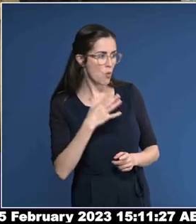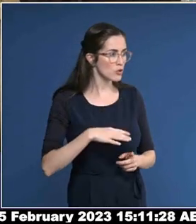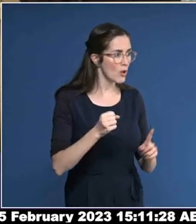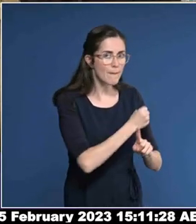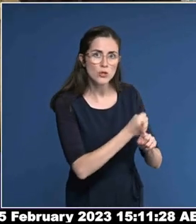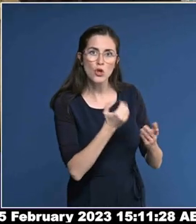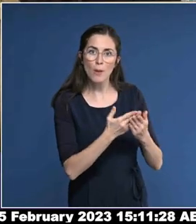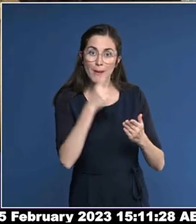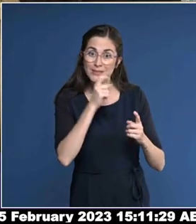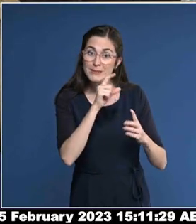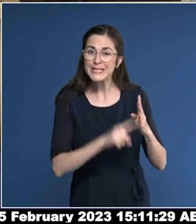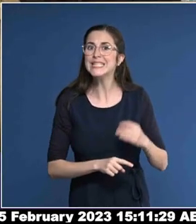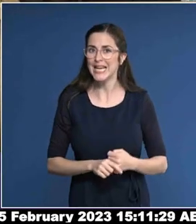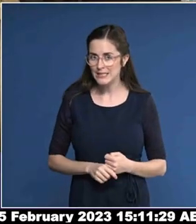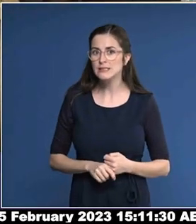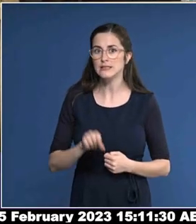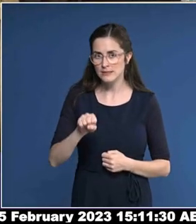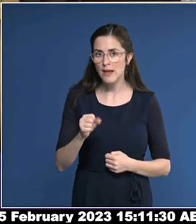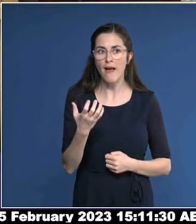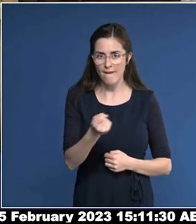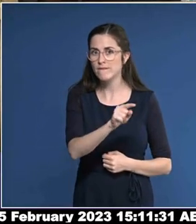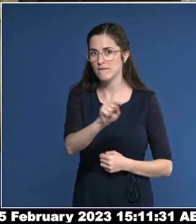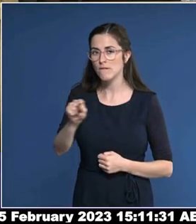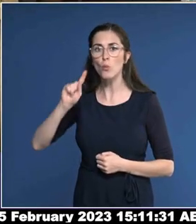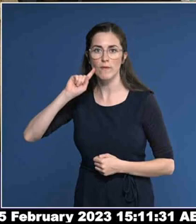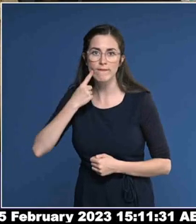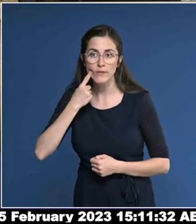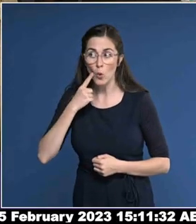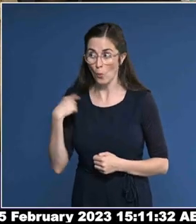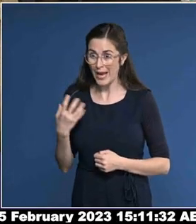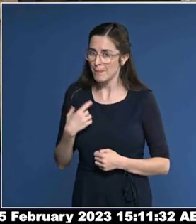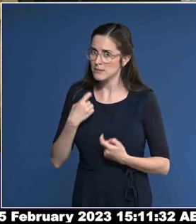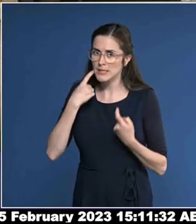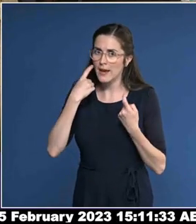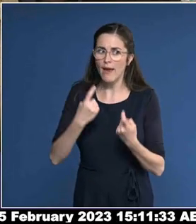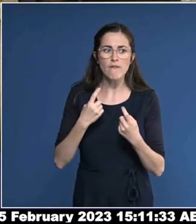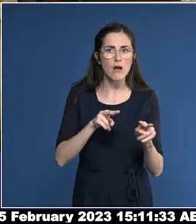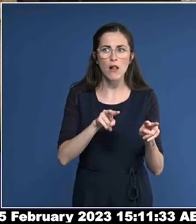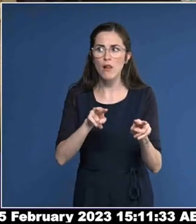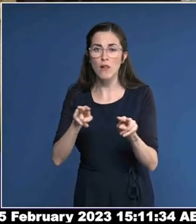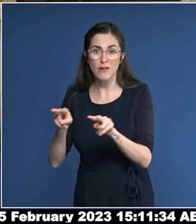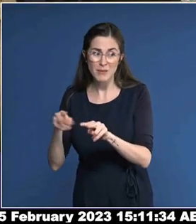And we need to be very sensitive to that, given that we have people who are quite vulnerable within our care.